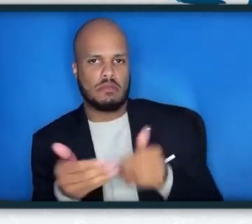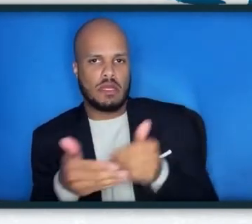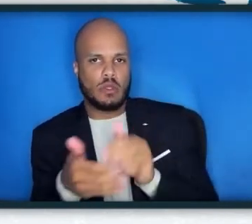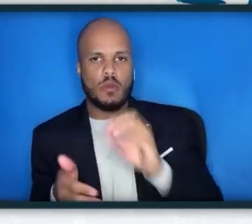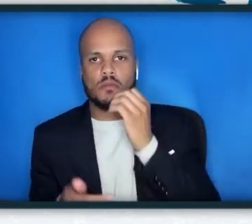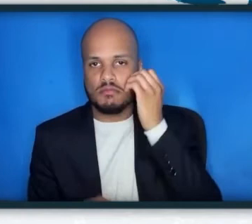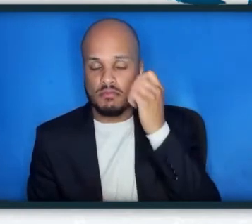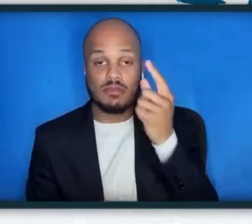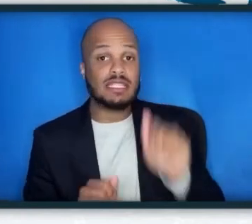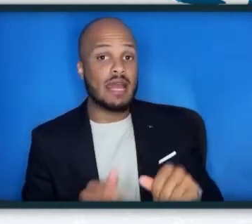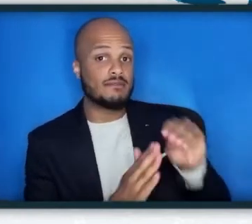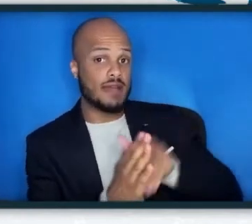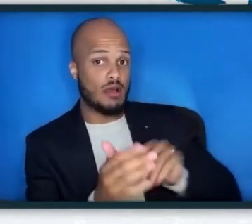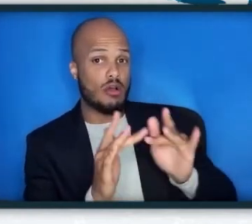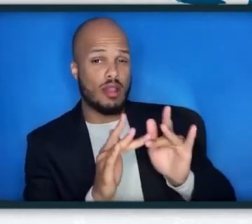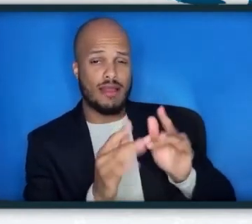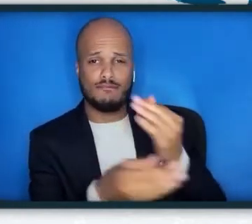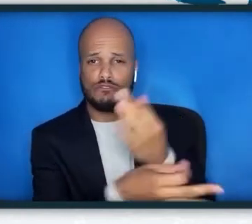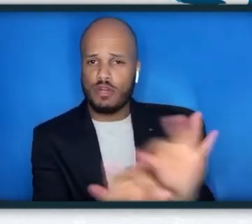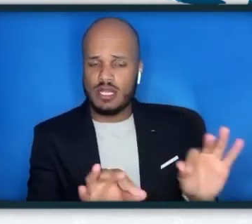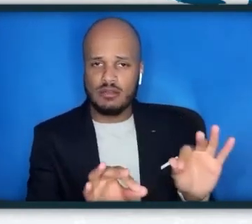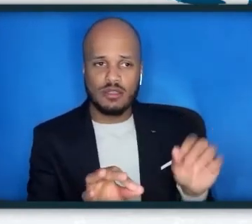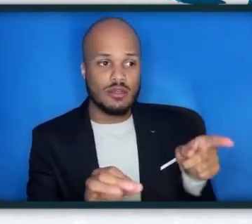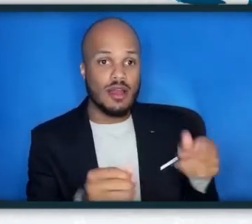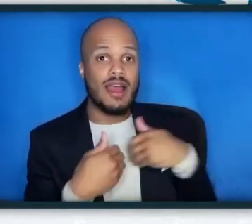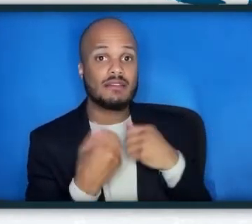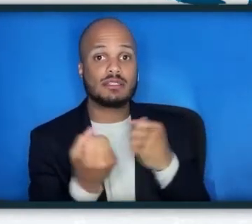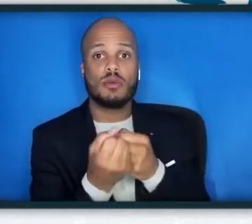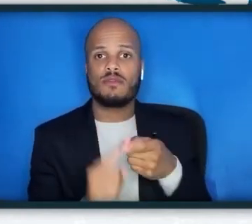online with support from IRS-certified trained